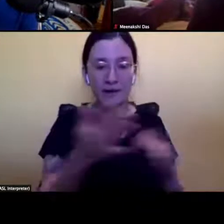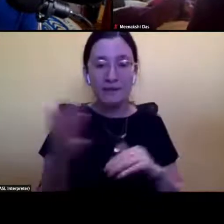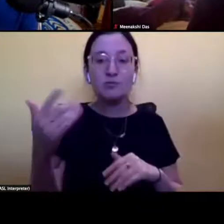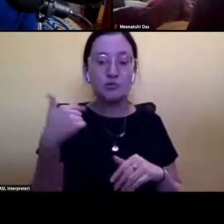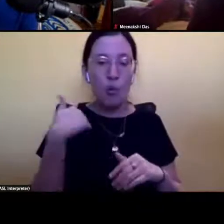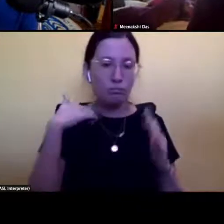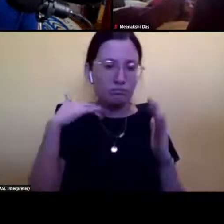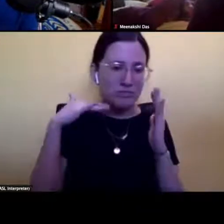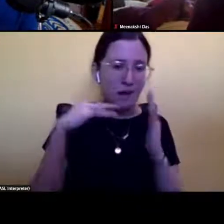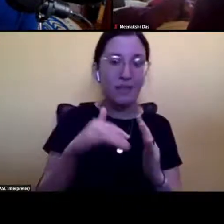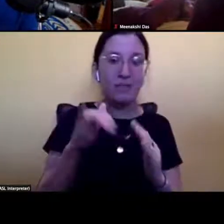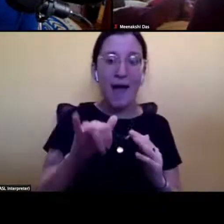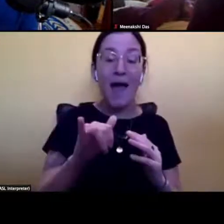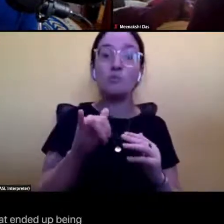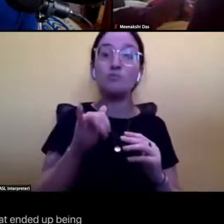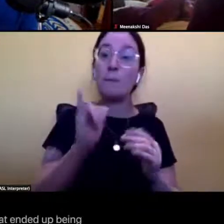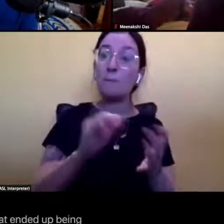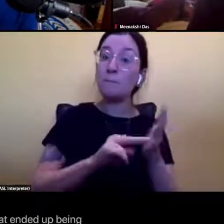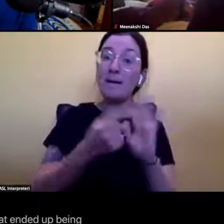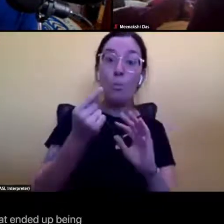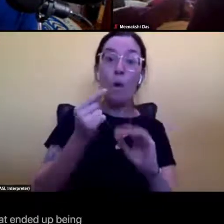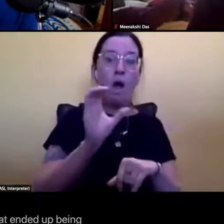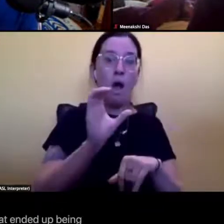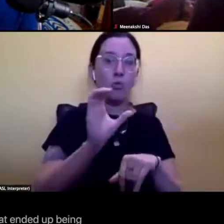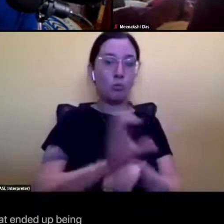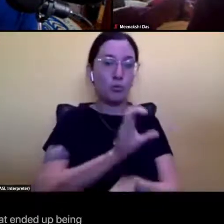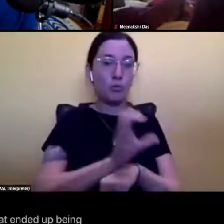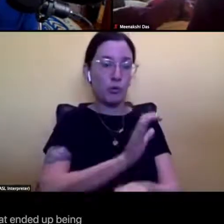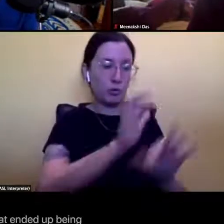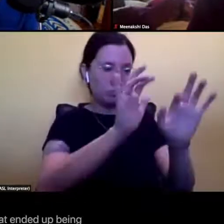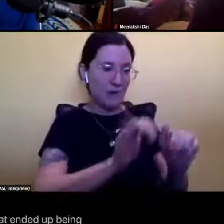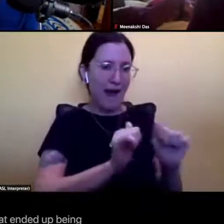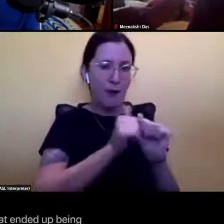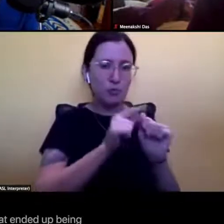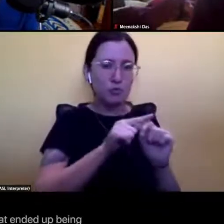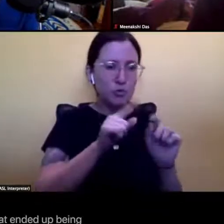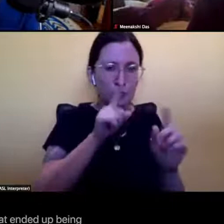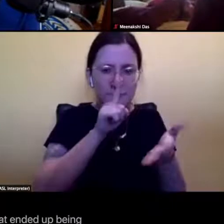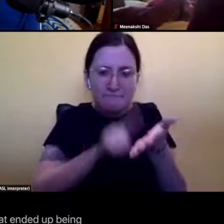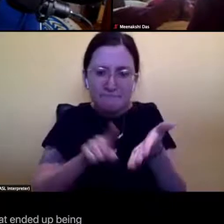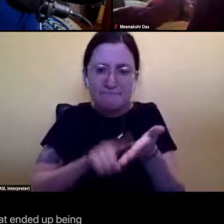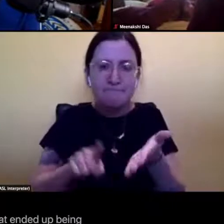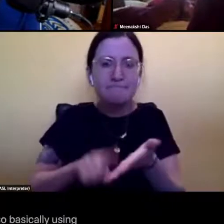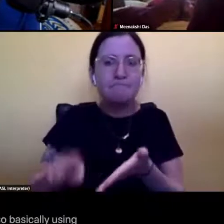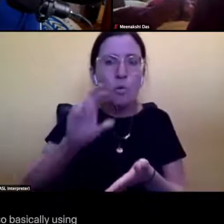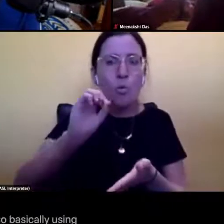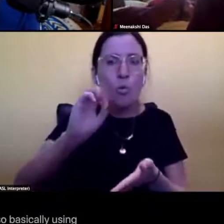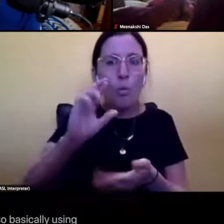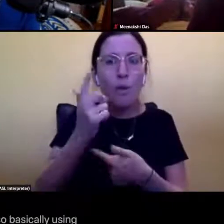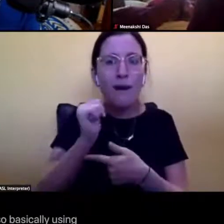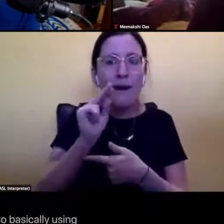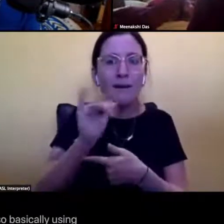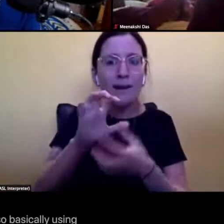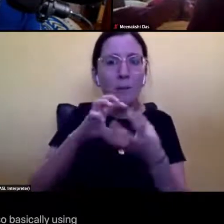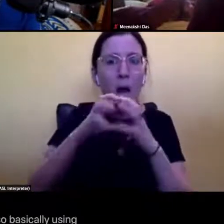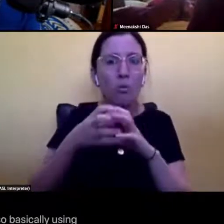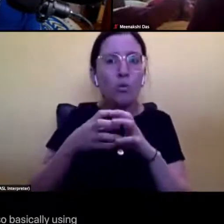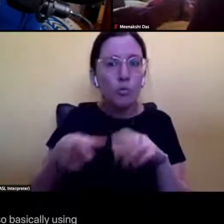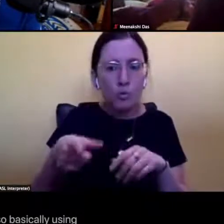using the computer to probe various organic molecules and figure out why electrons would go